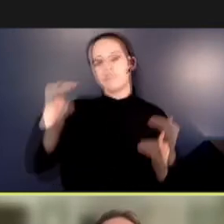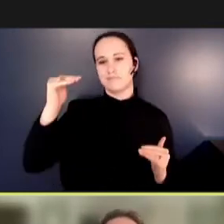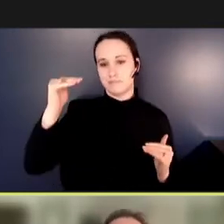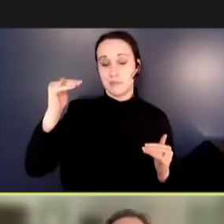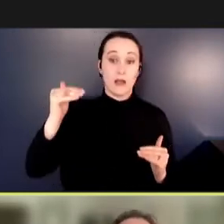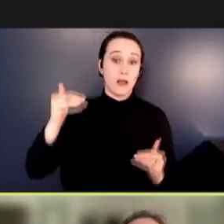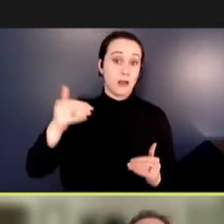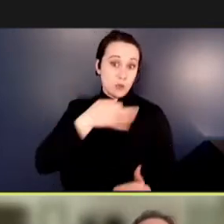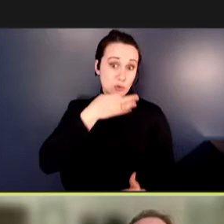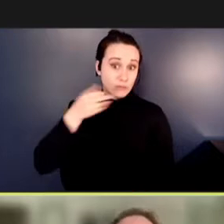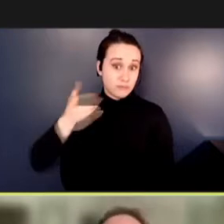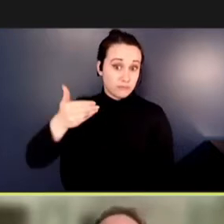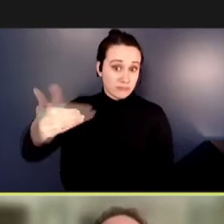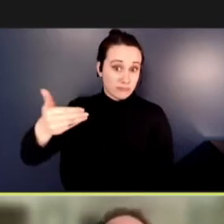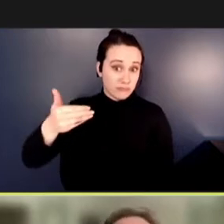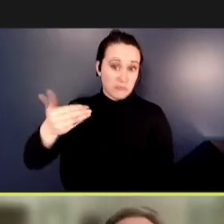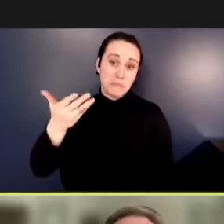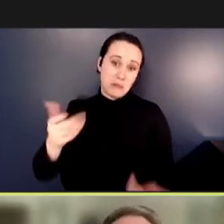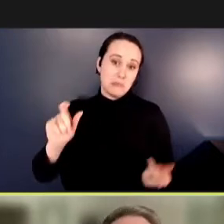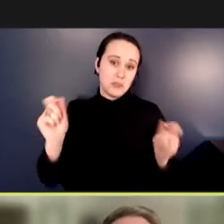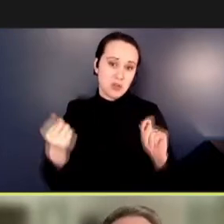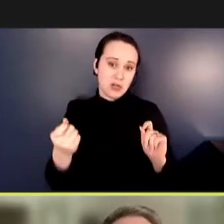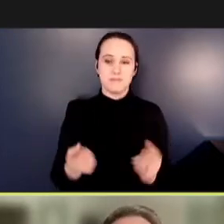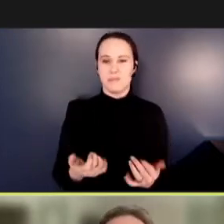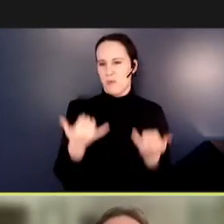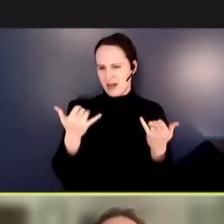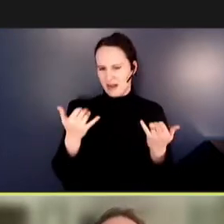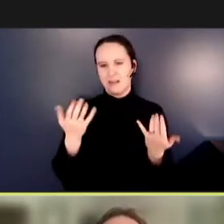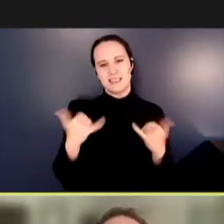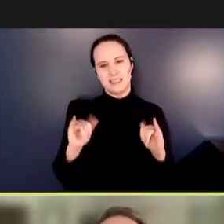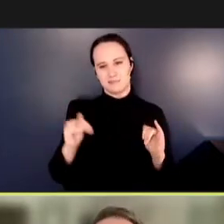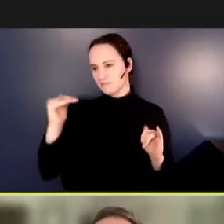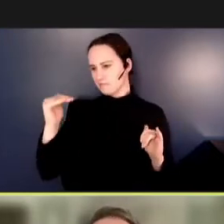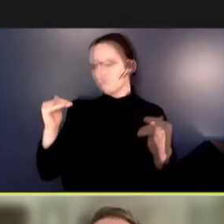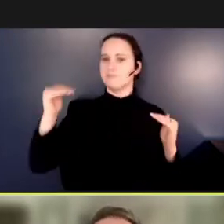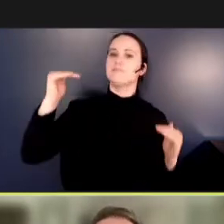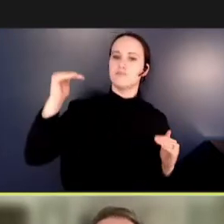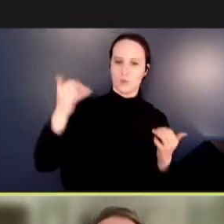but it's true right now and AI really needs to demonstrate and scientists need to demonstrate